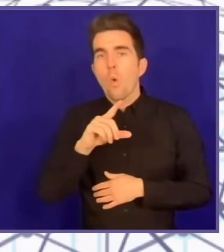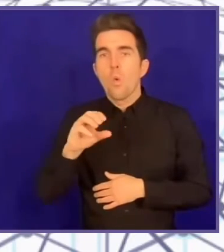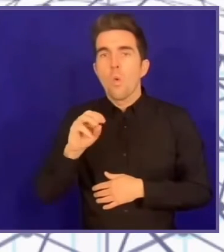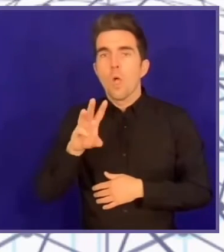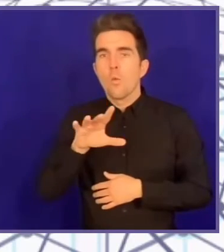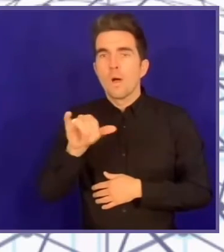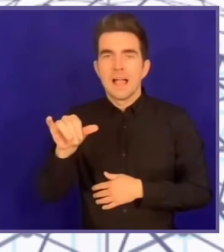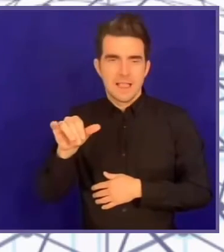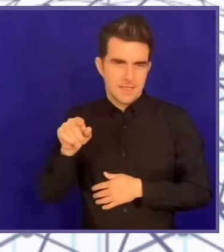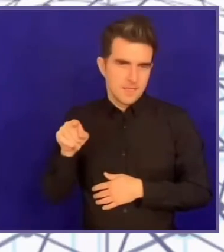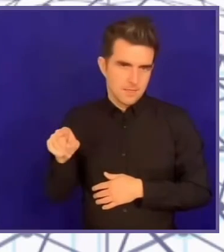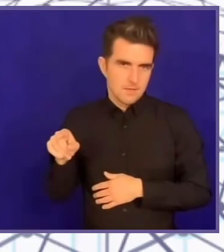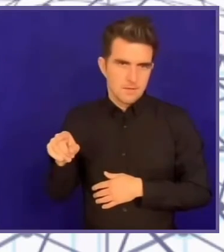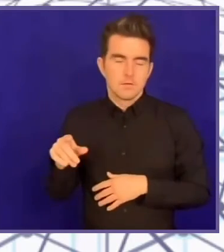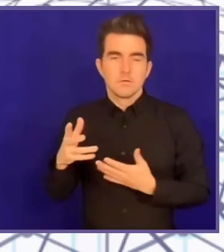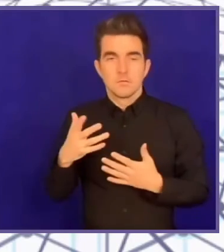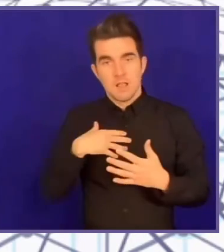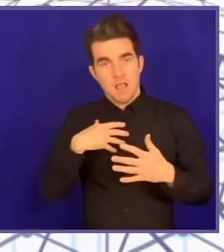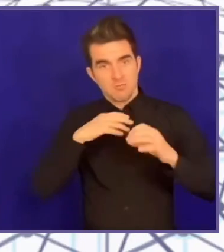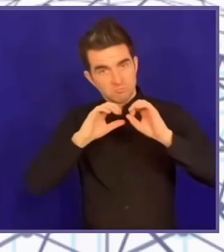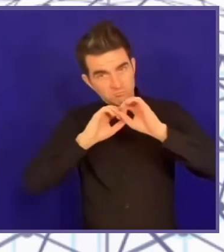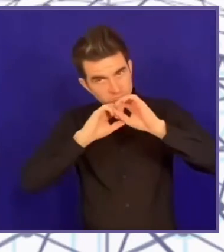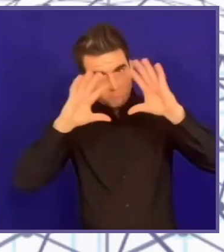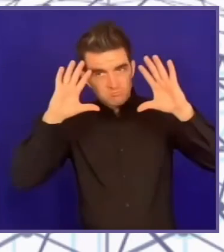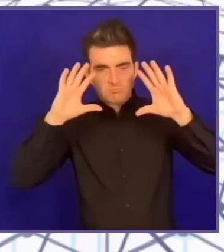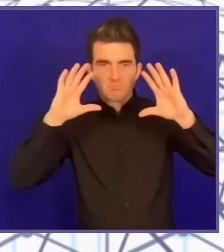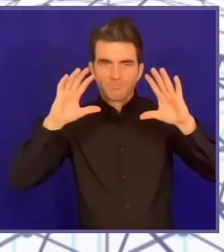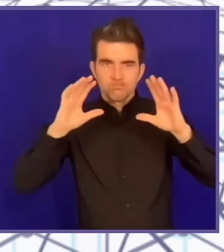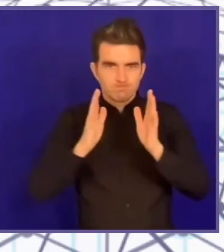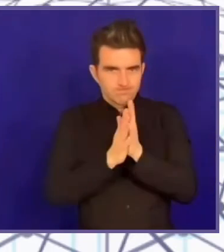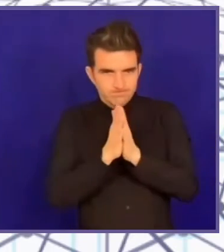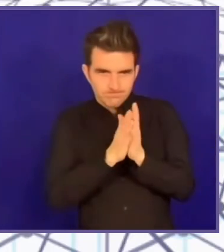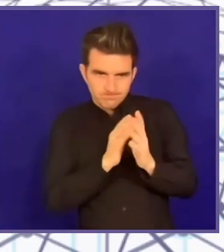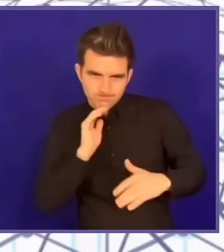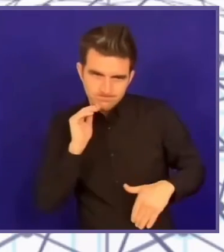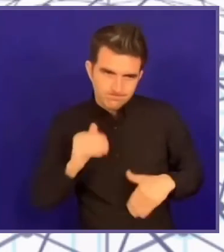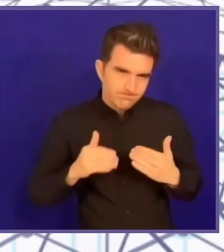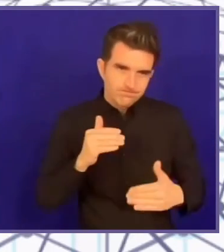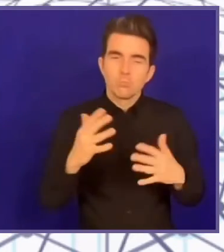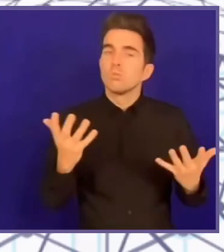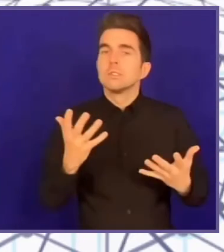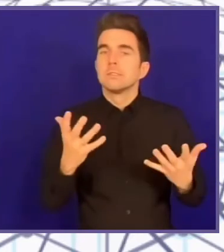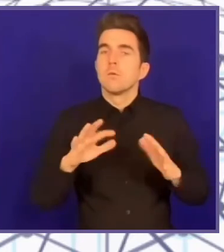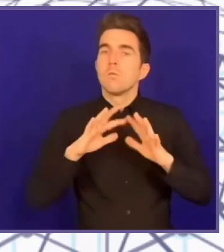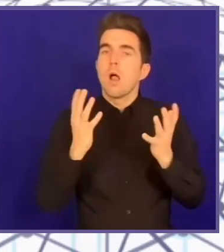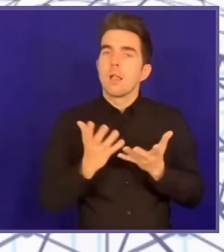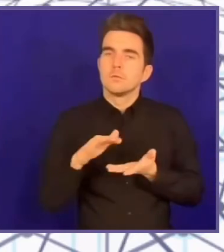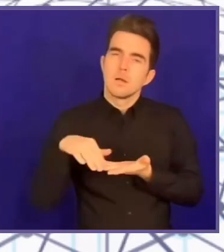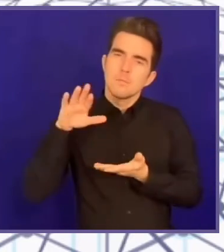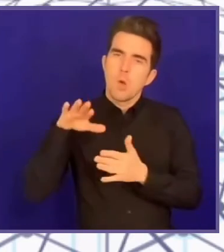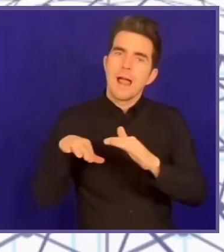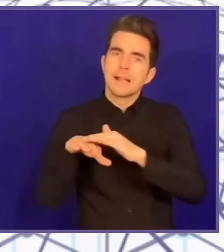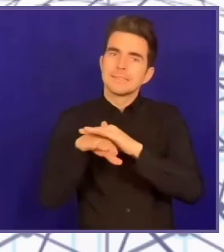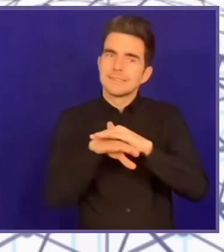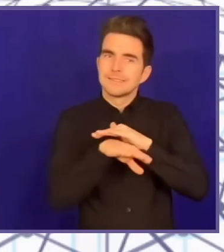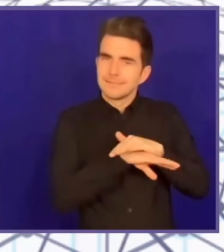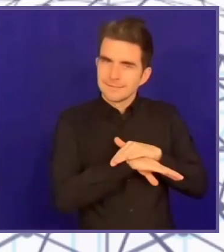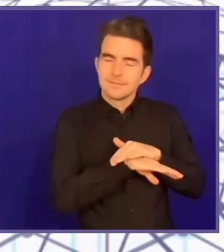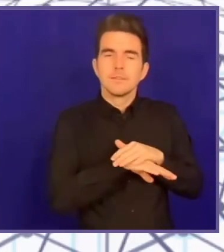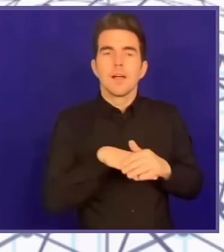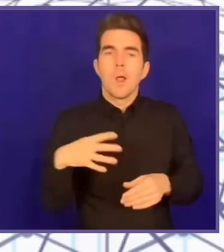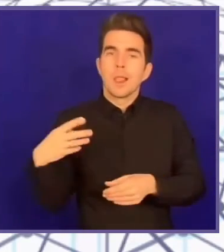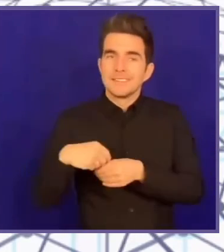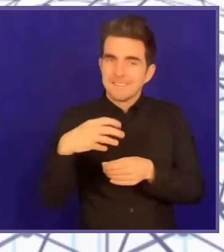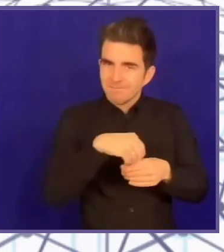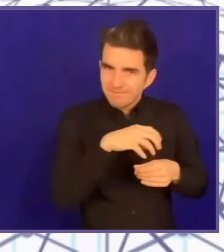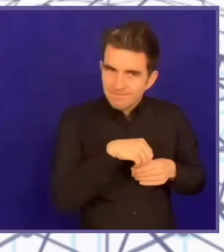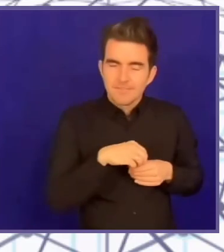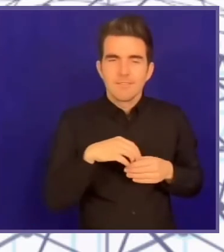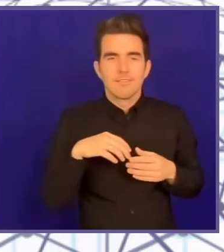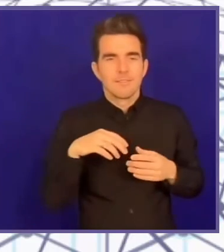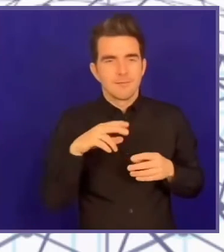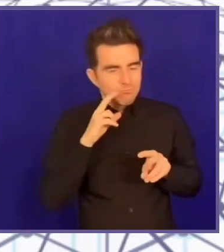My vision is that we will also make it a more equitable place by bringing in more voices at